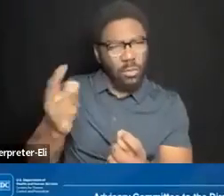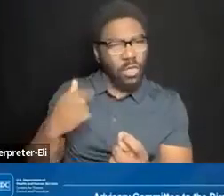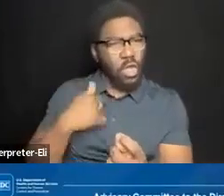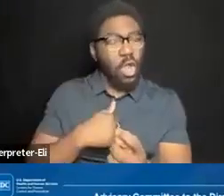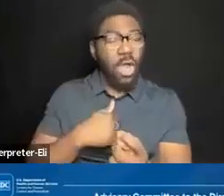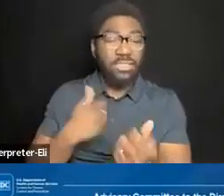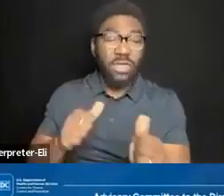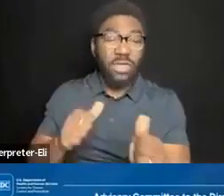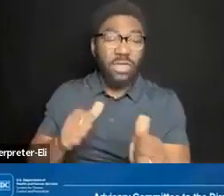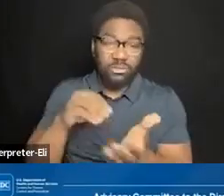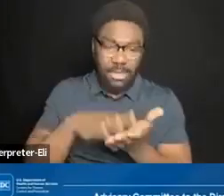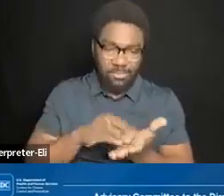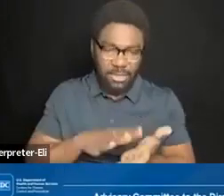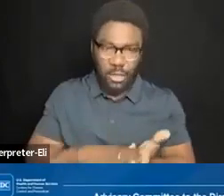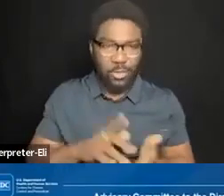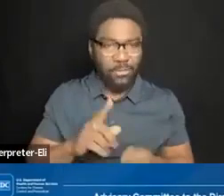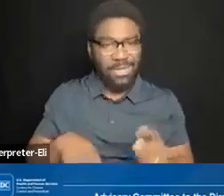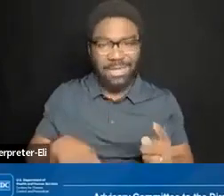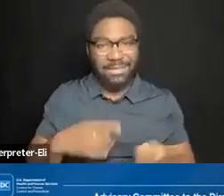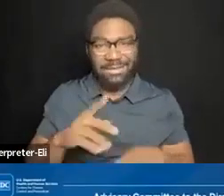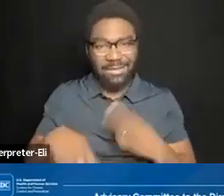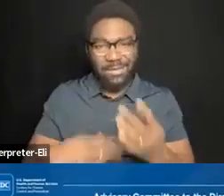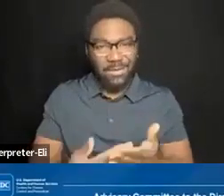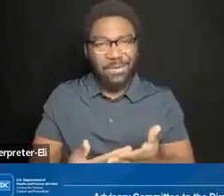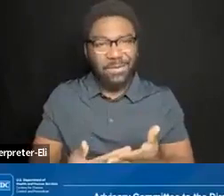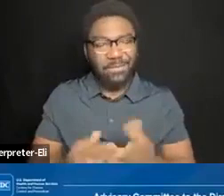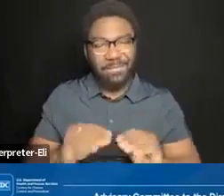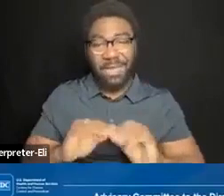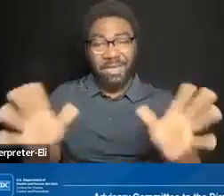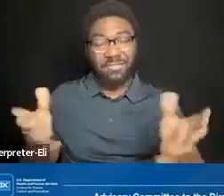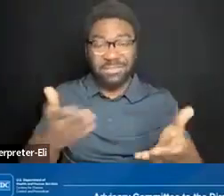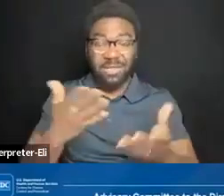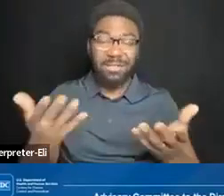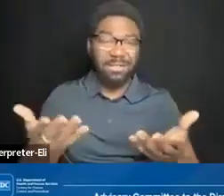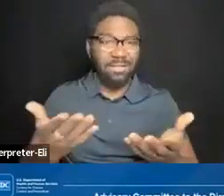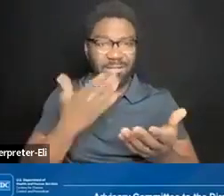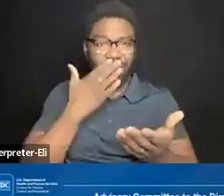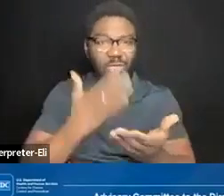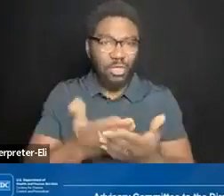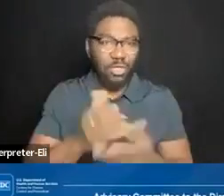all that. But it's obviously a lot of really good work, and we appreciate it. Thank you.